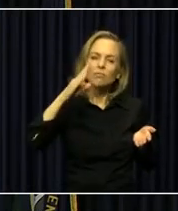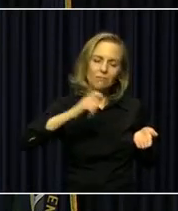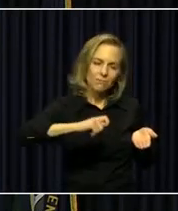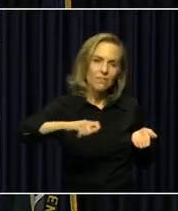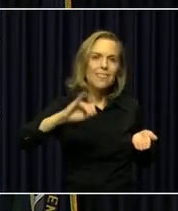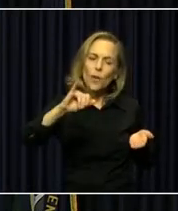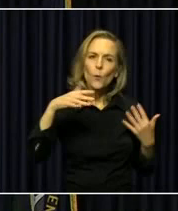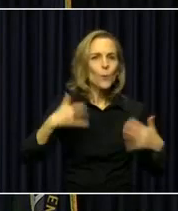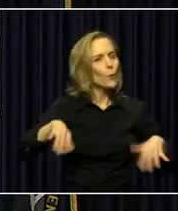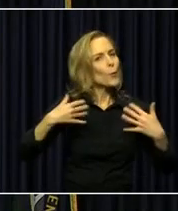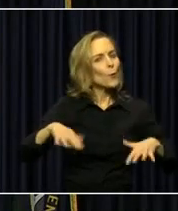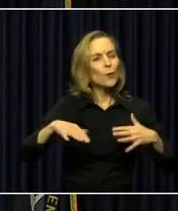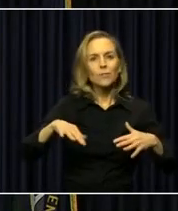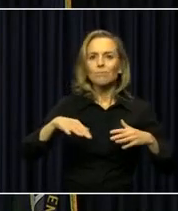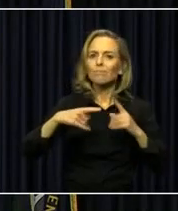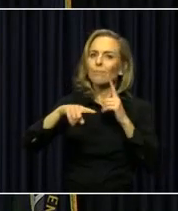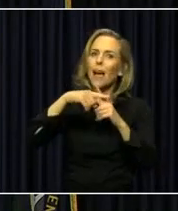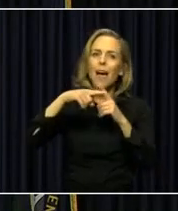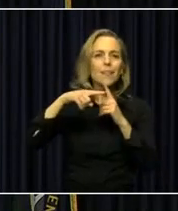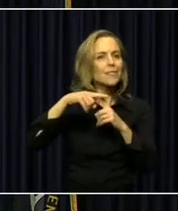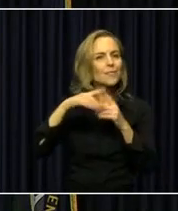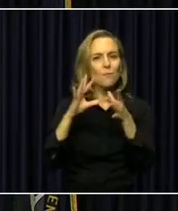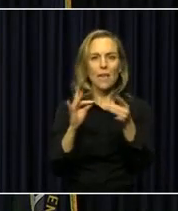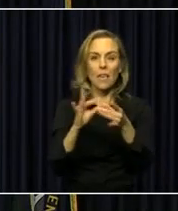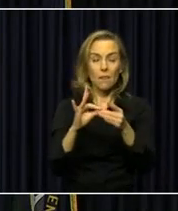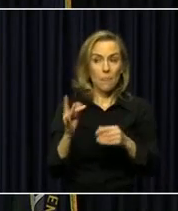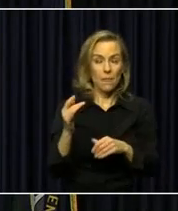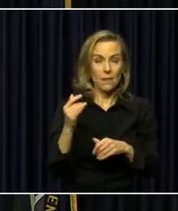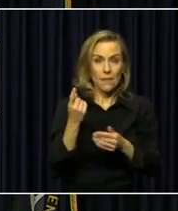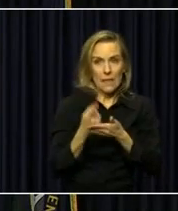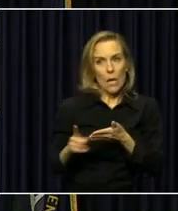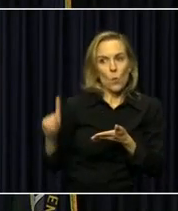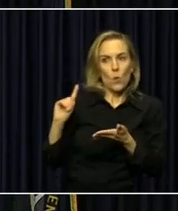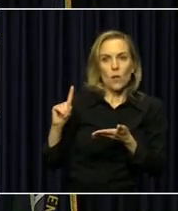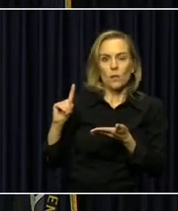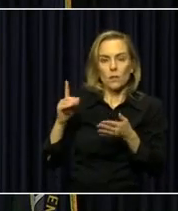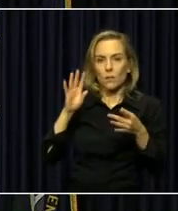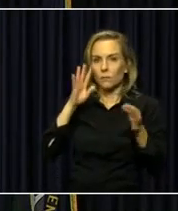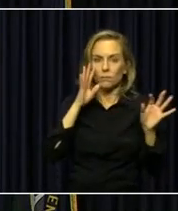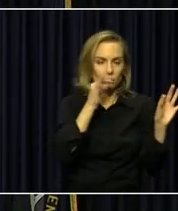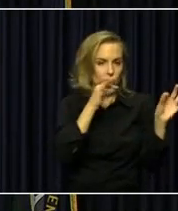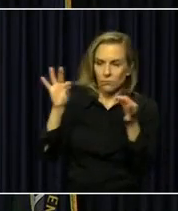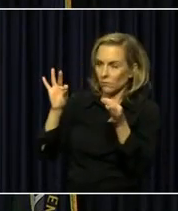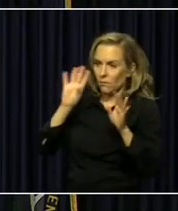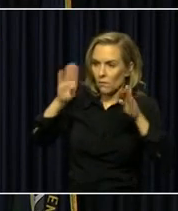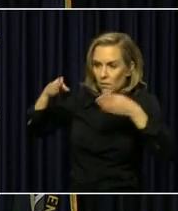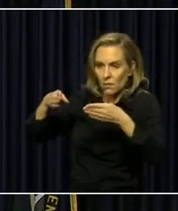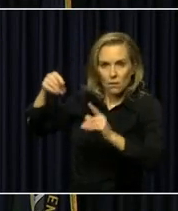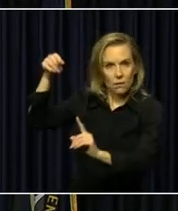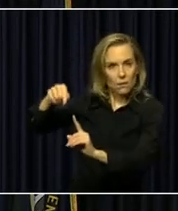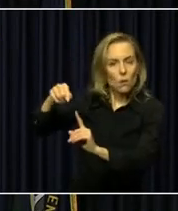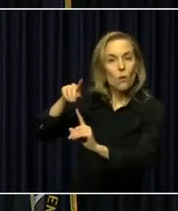EVEN DURING THIS VIRUS, AND I KNOW IT CAN SEEM SCARY, BUT IT'S IMPORTANT TO THOSE WHO MIGHT